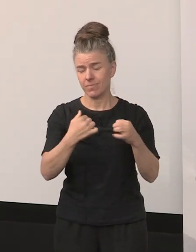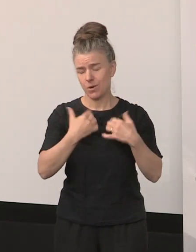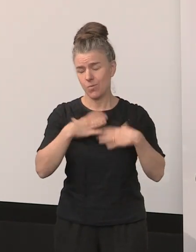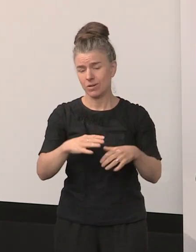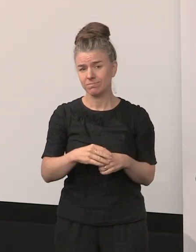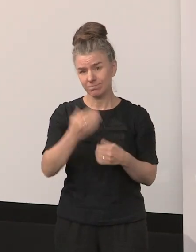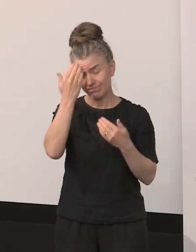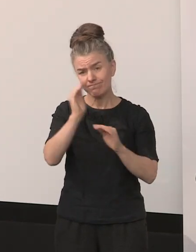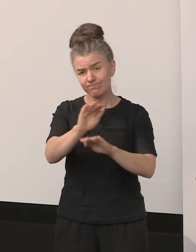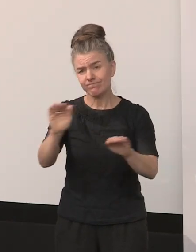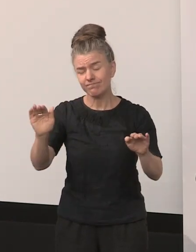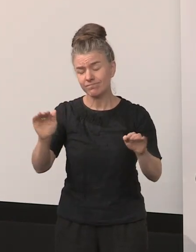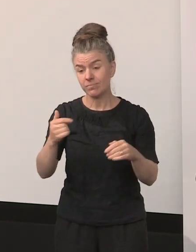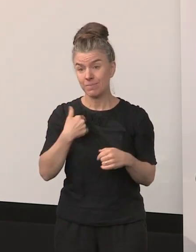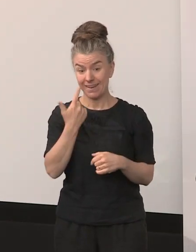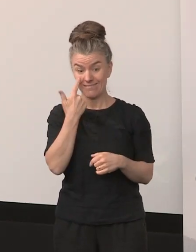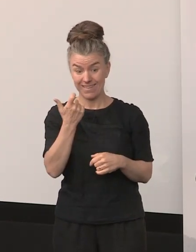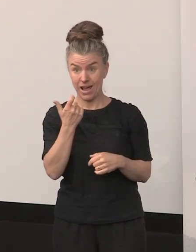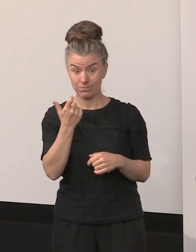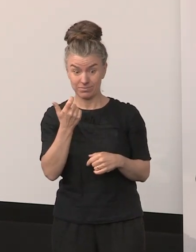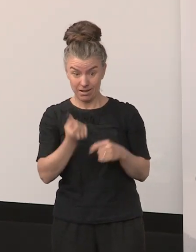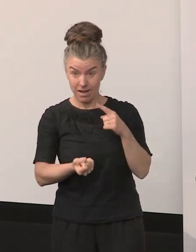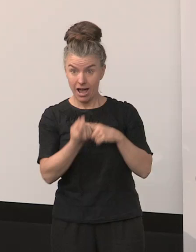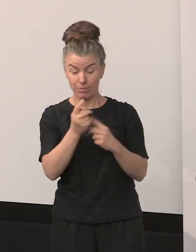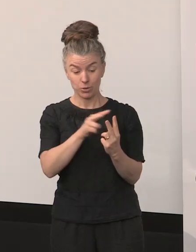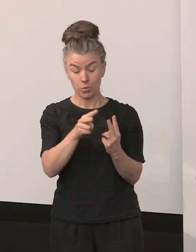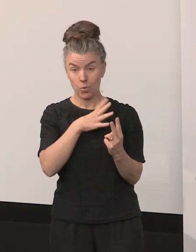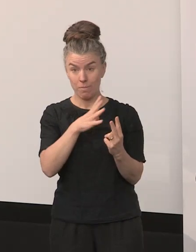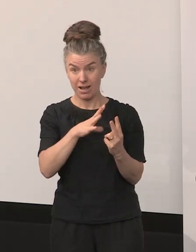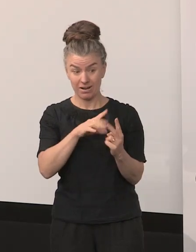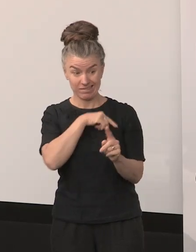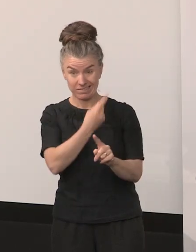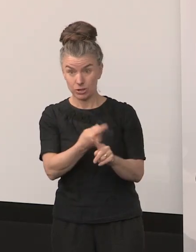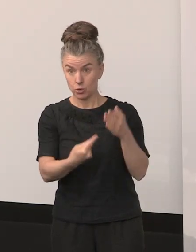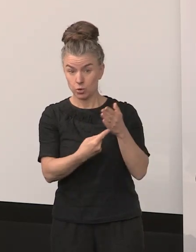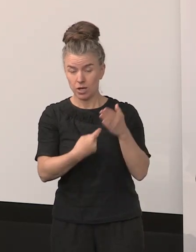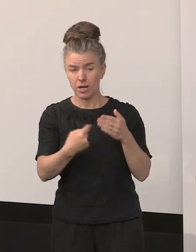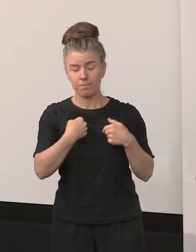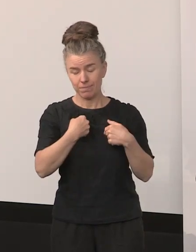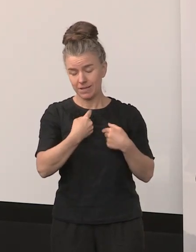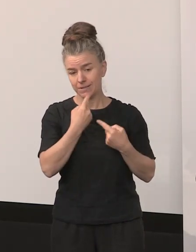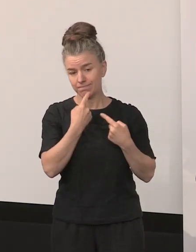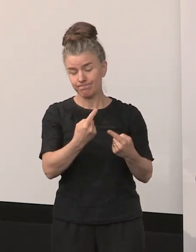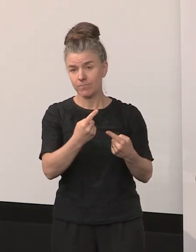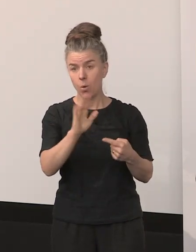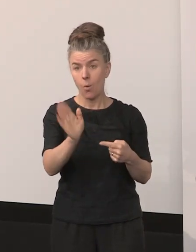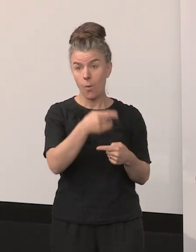that the system is sorted, and we're getting on and doing that. And what I can assure people is that, since I found